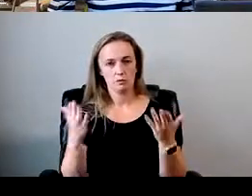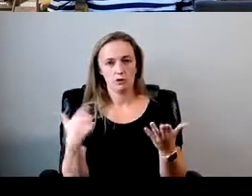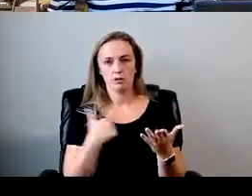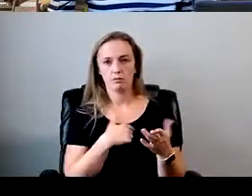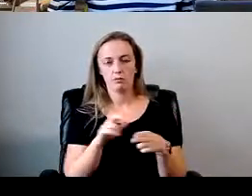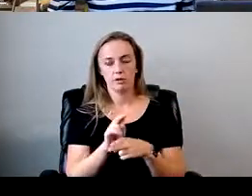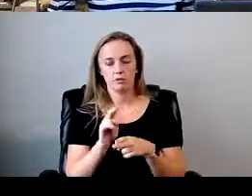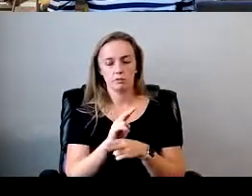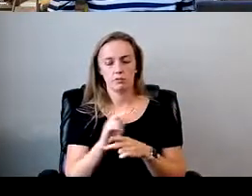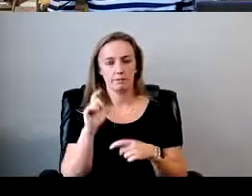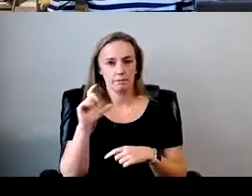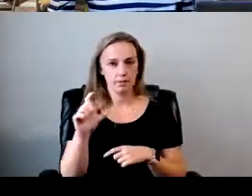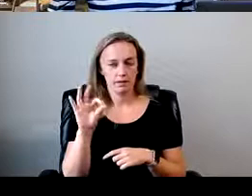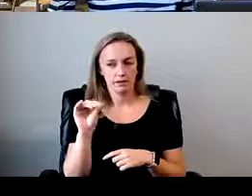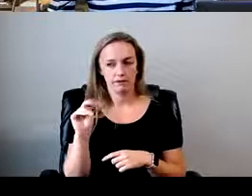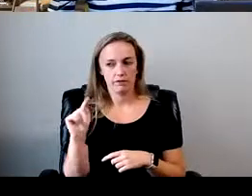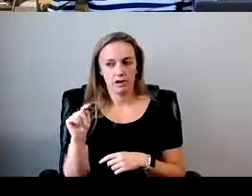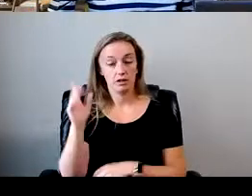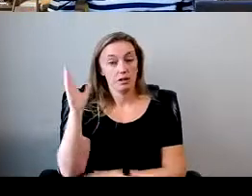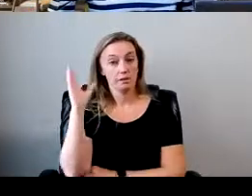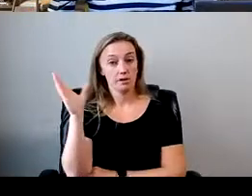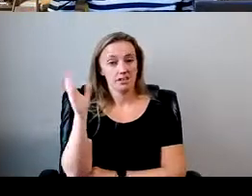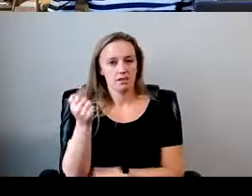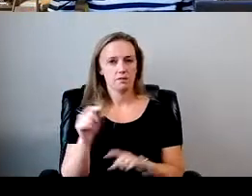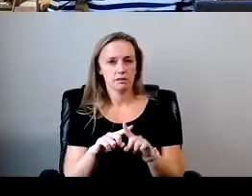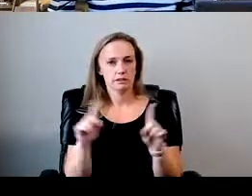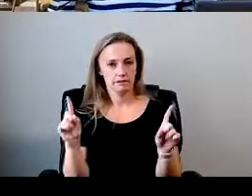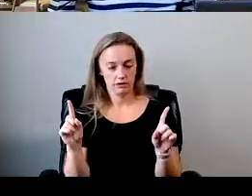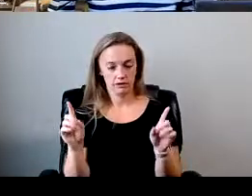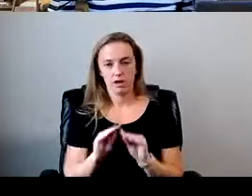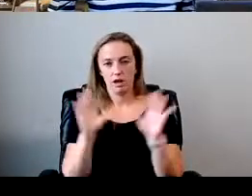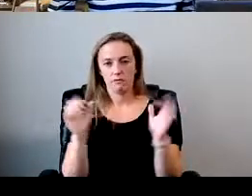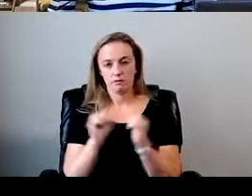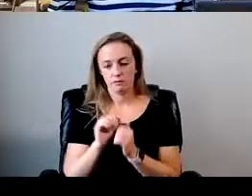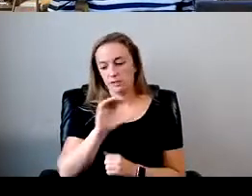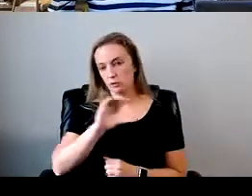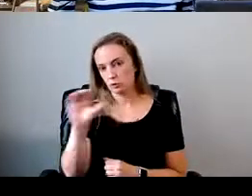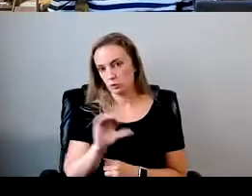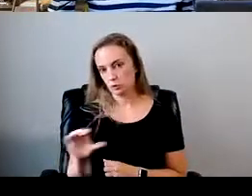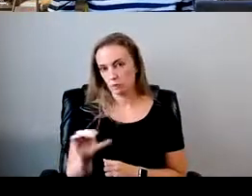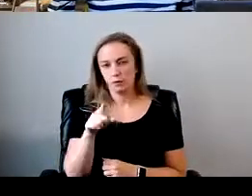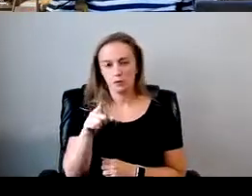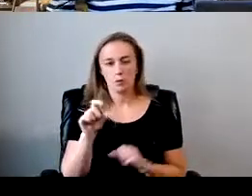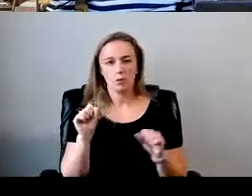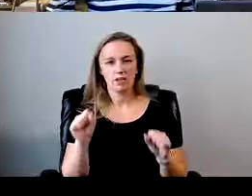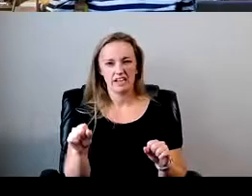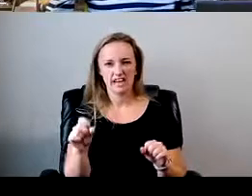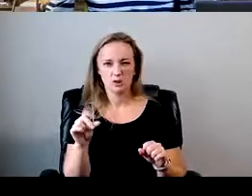Presentations are a little bit different, obviously with a Zoom presentation, you can get away with a little bit smaller font,